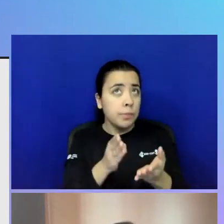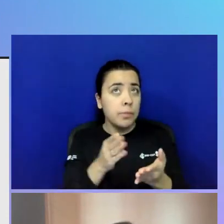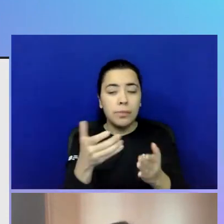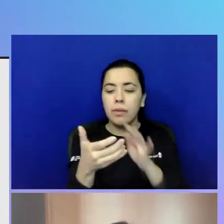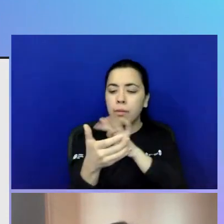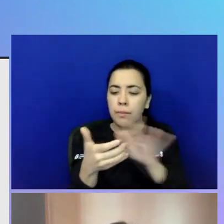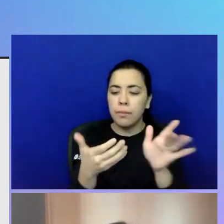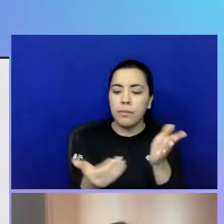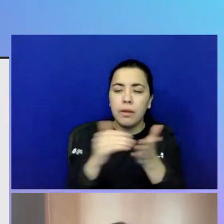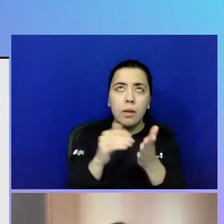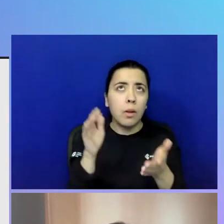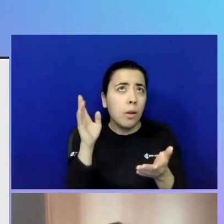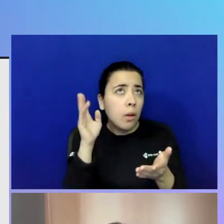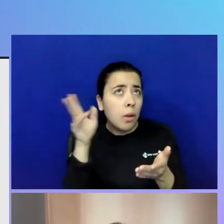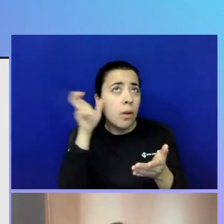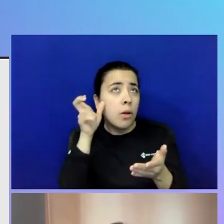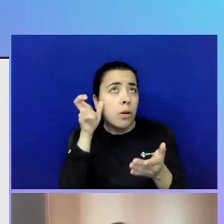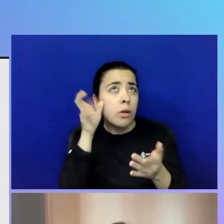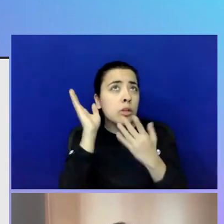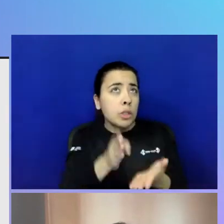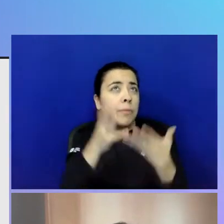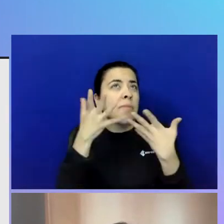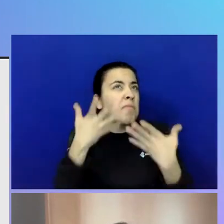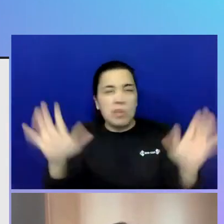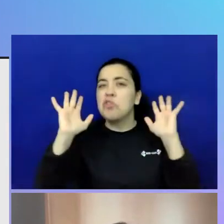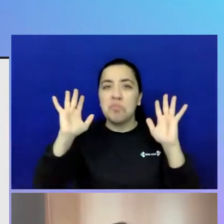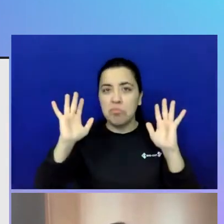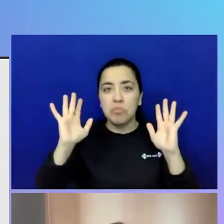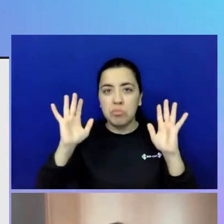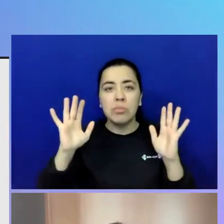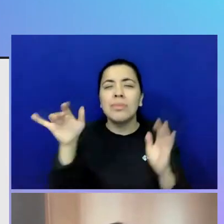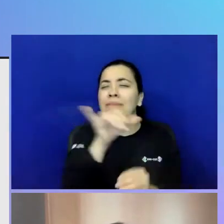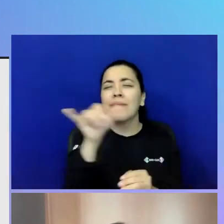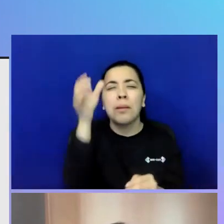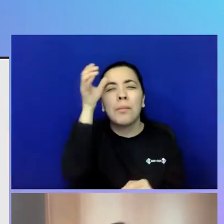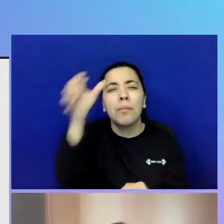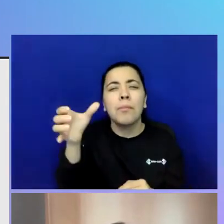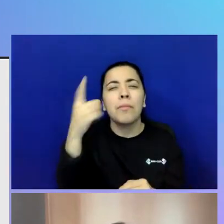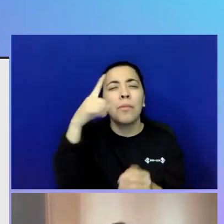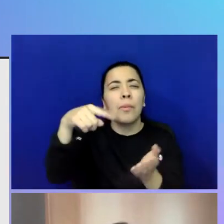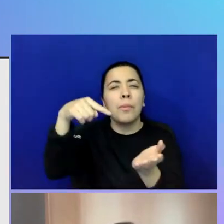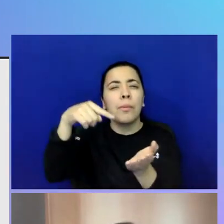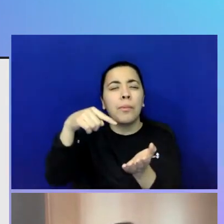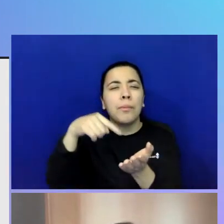swipes same for billing. We had to swipe for billing. It would